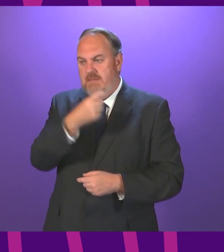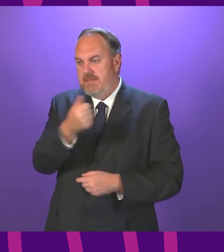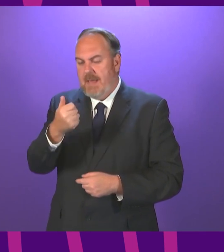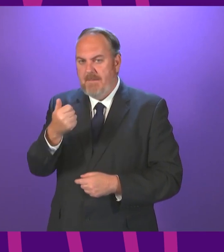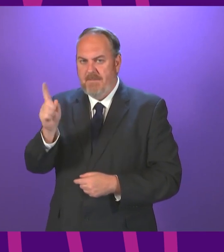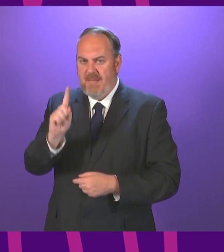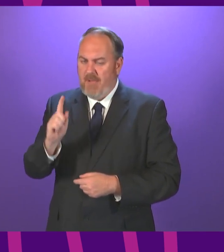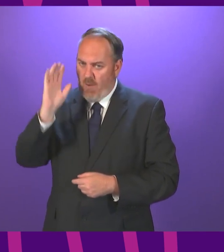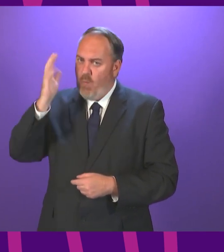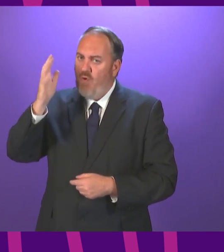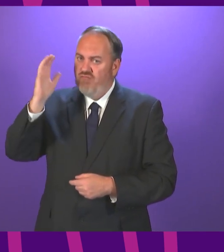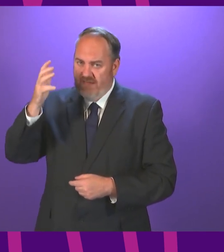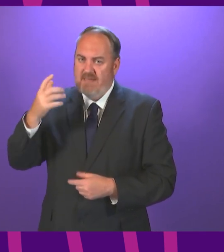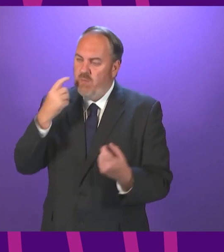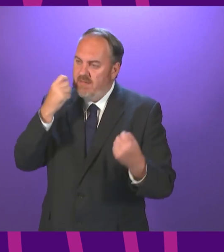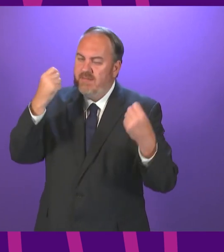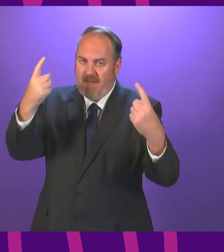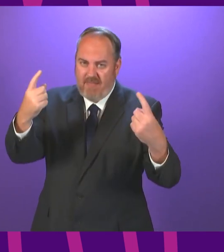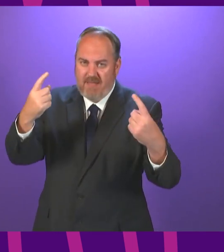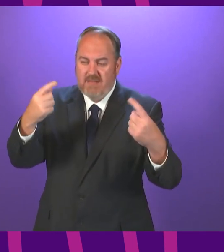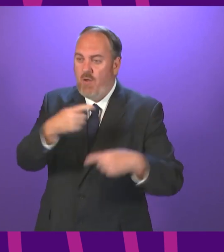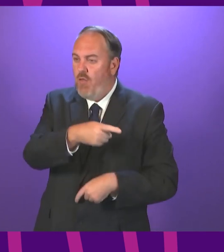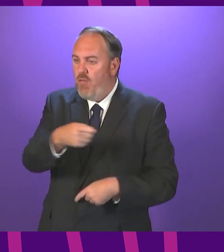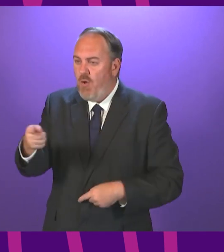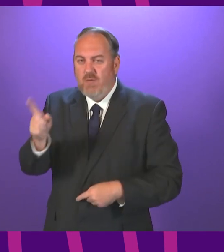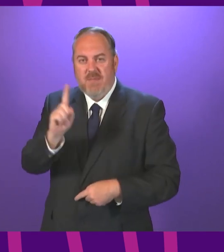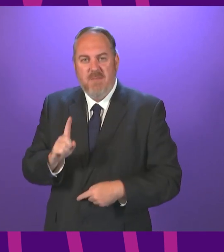Therefore, let me again address the people who are at the highest clinical risk, many of